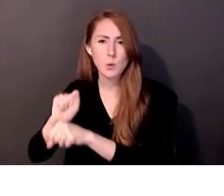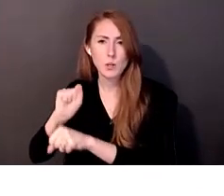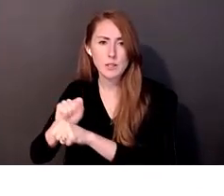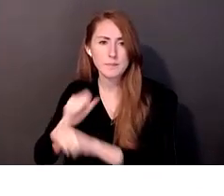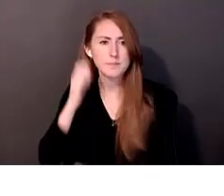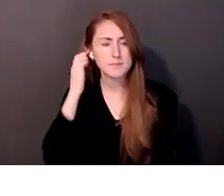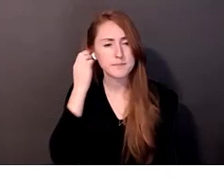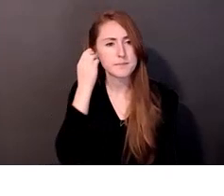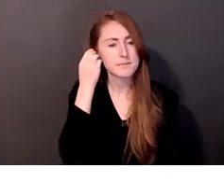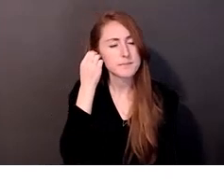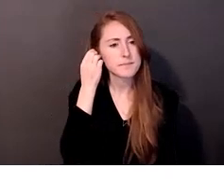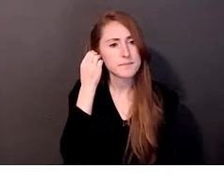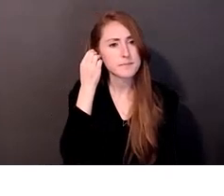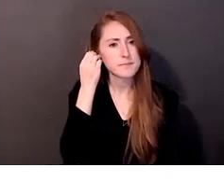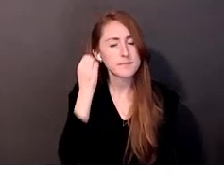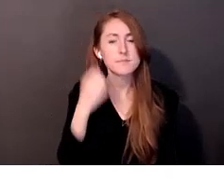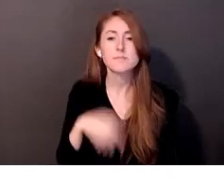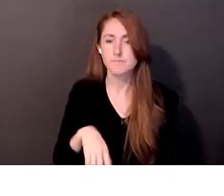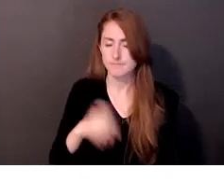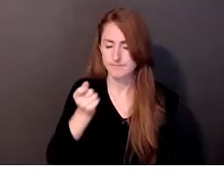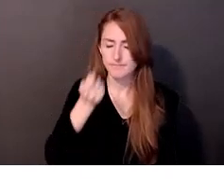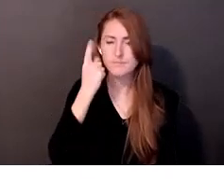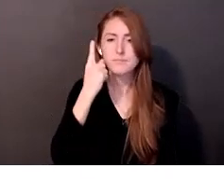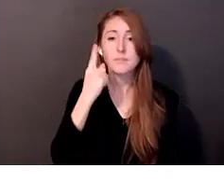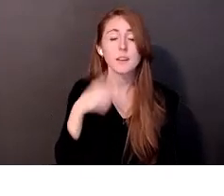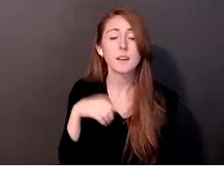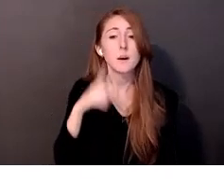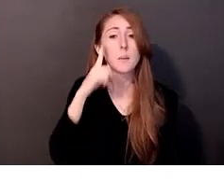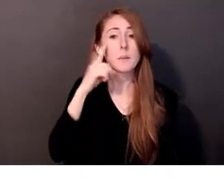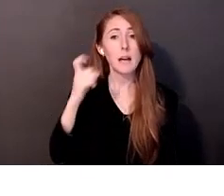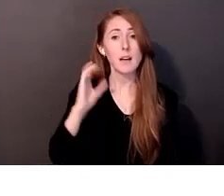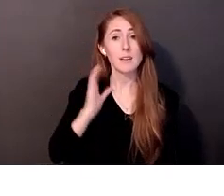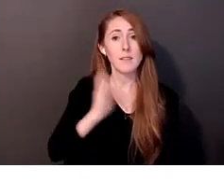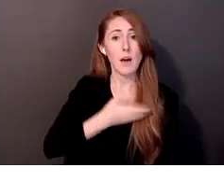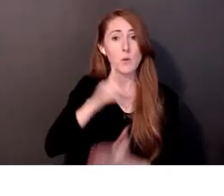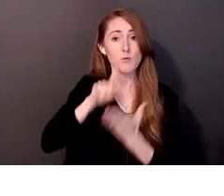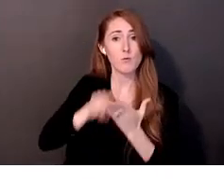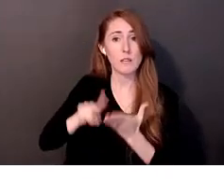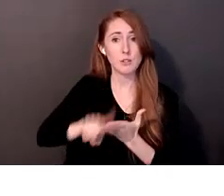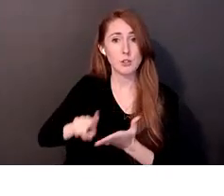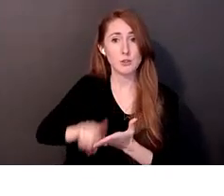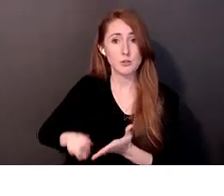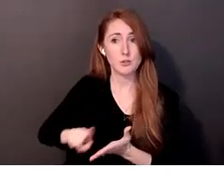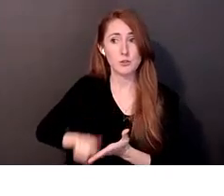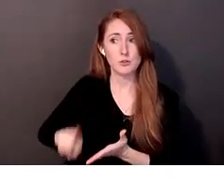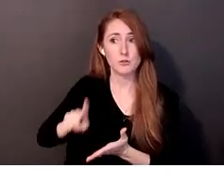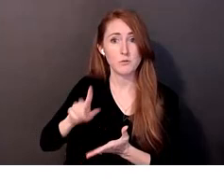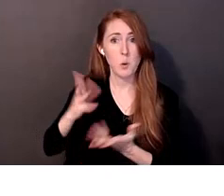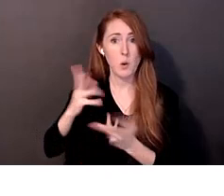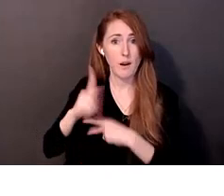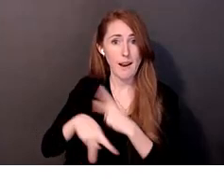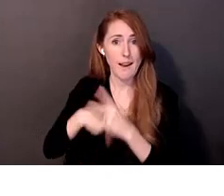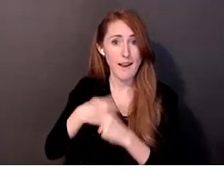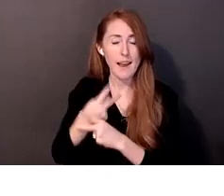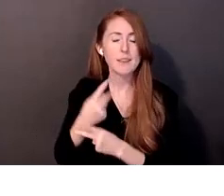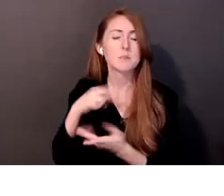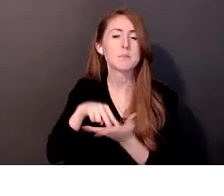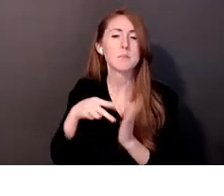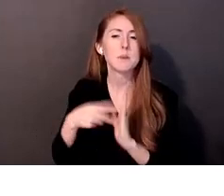Now, due to the nature of our research, we work very closely with both academic and non-academic stakeholders.